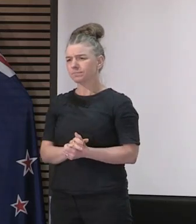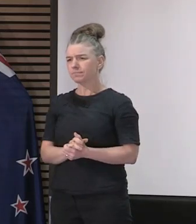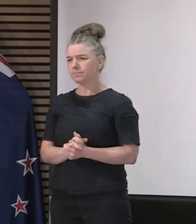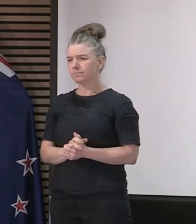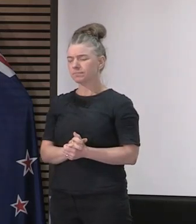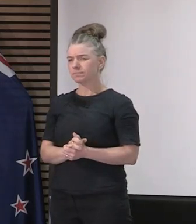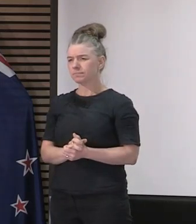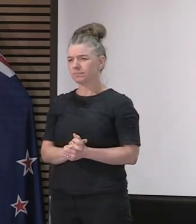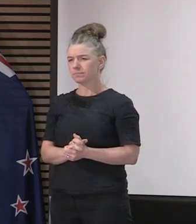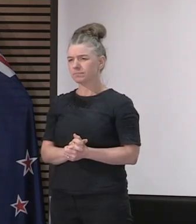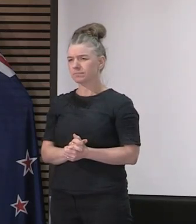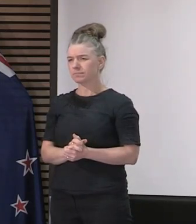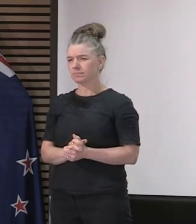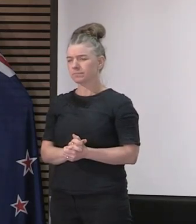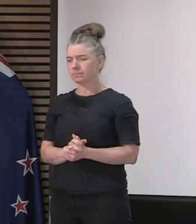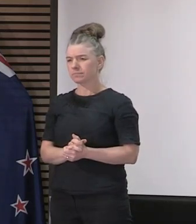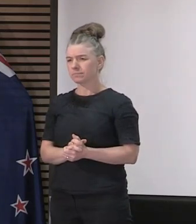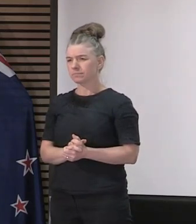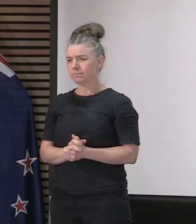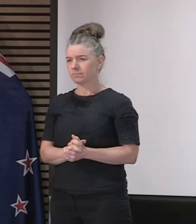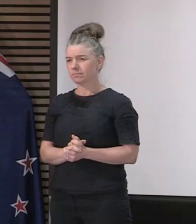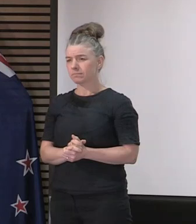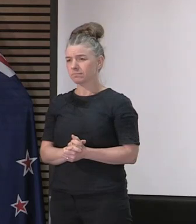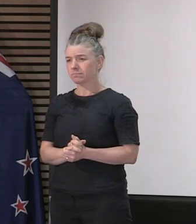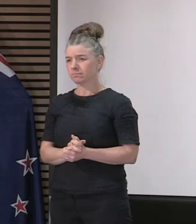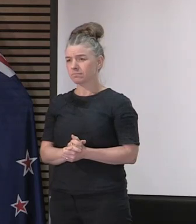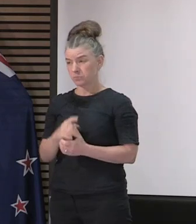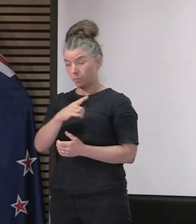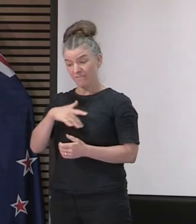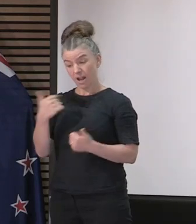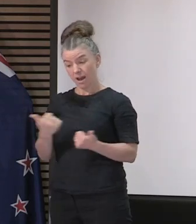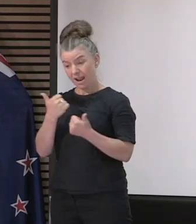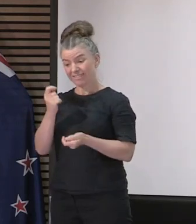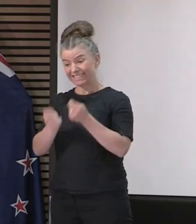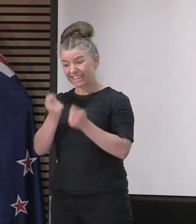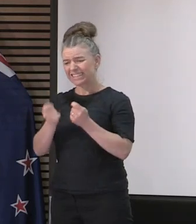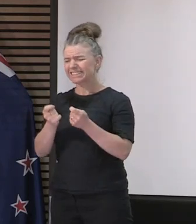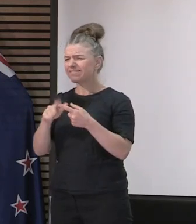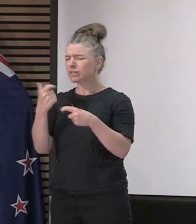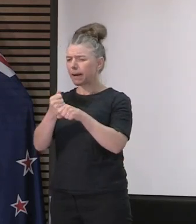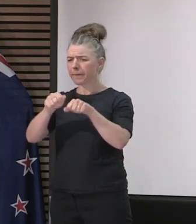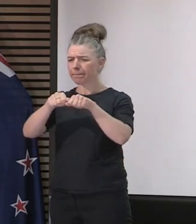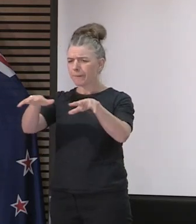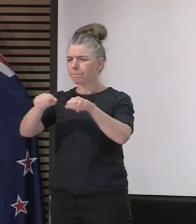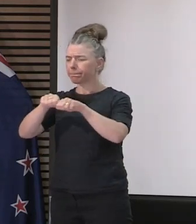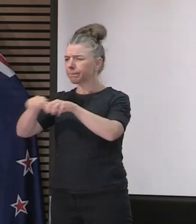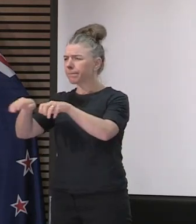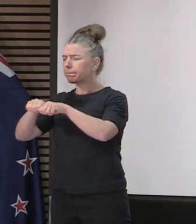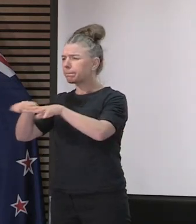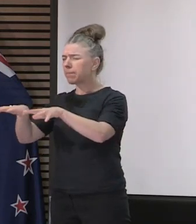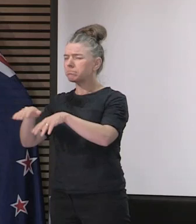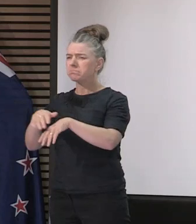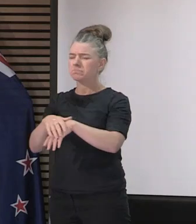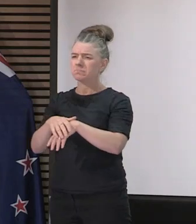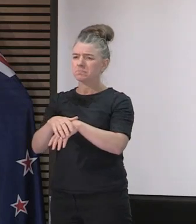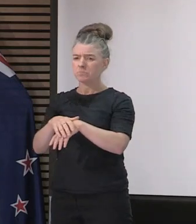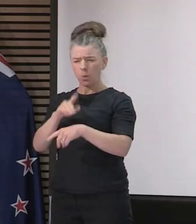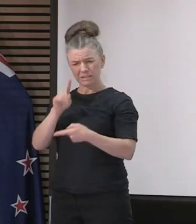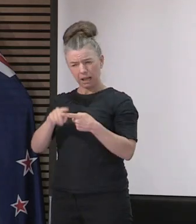everyone offered a test has